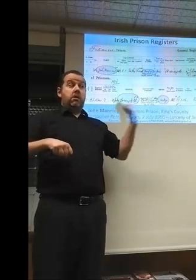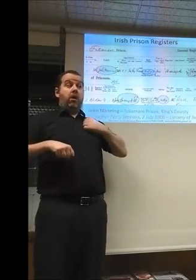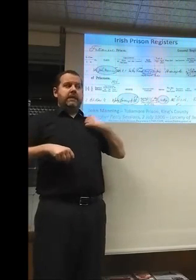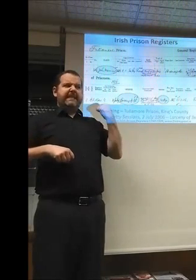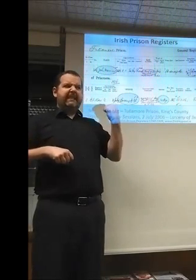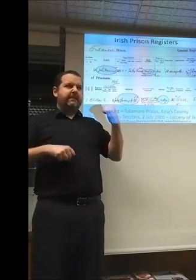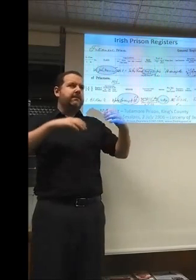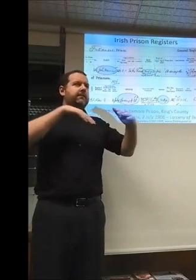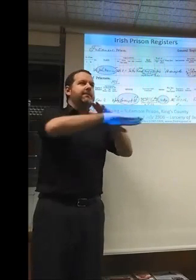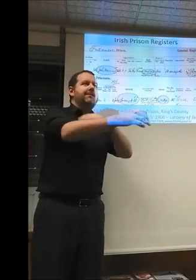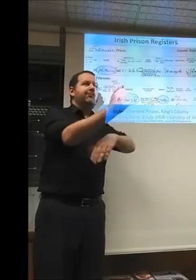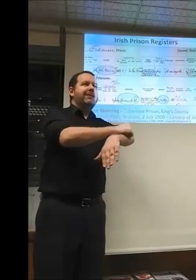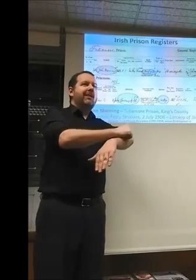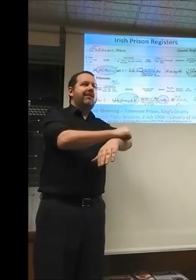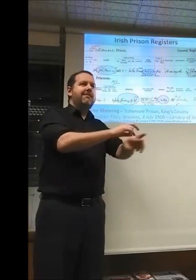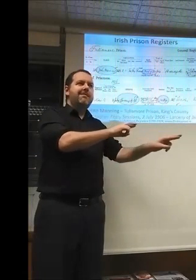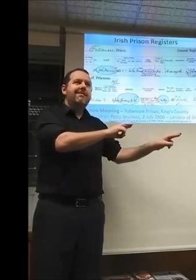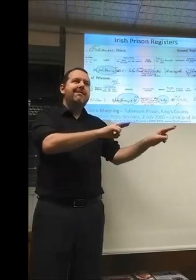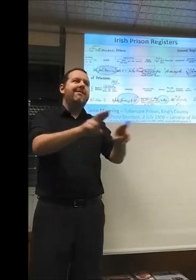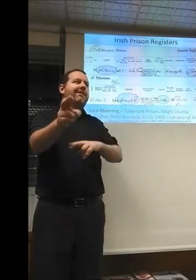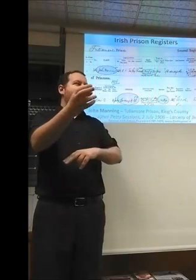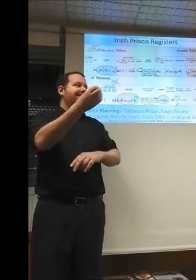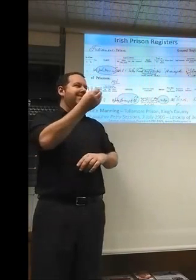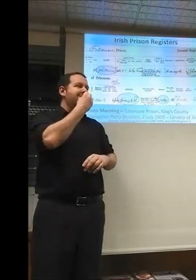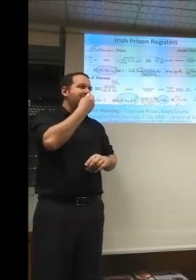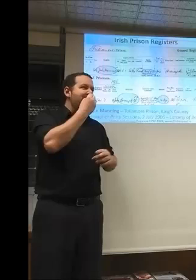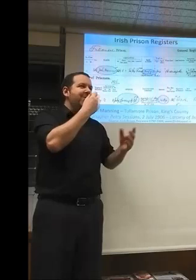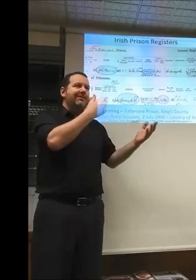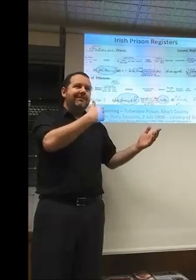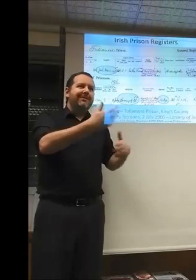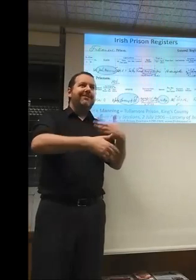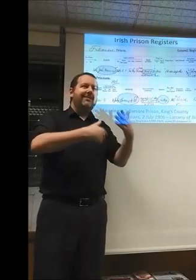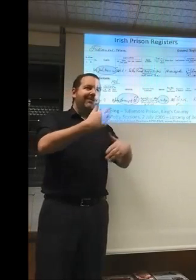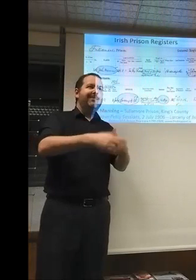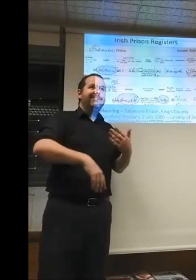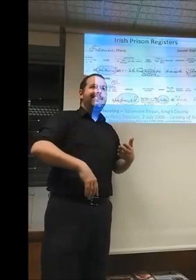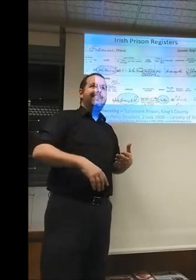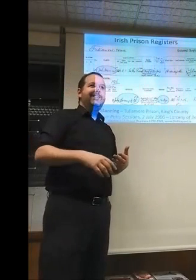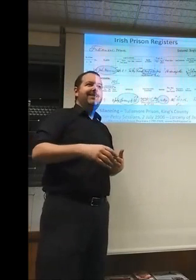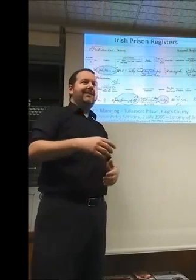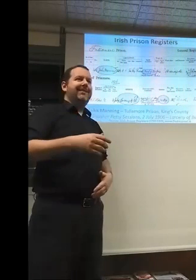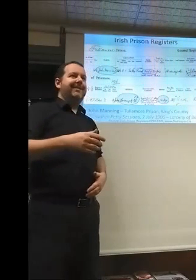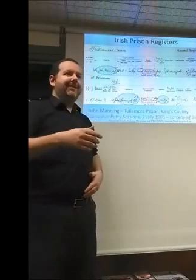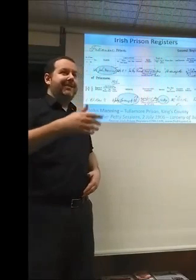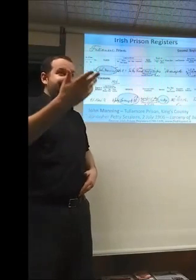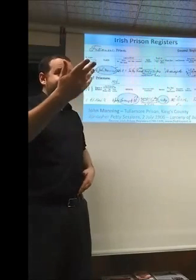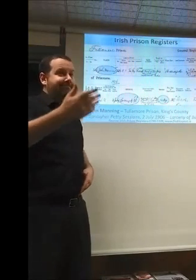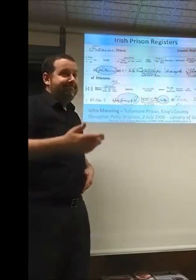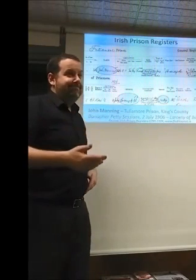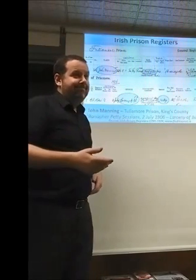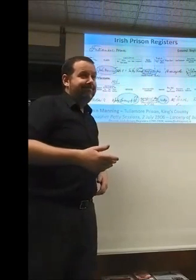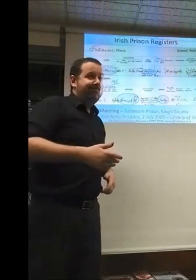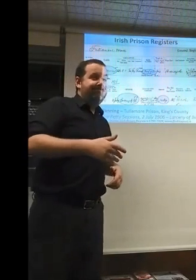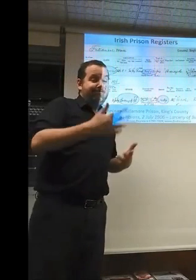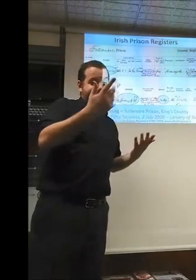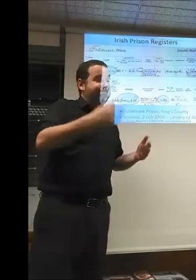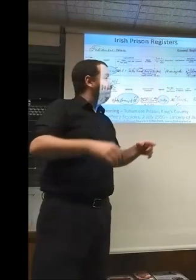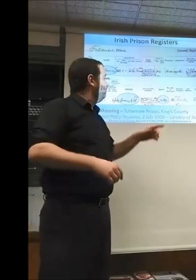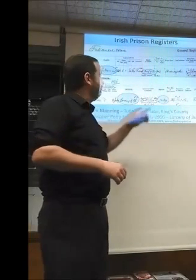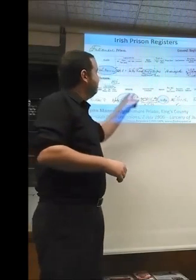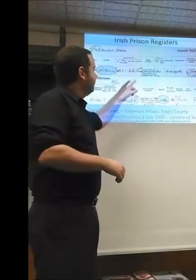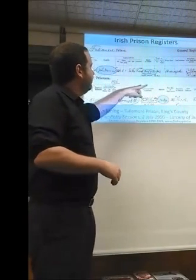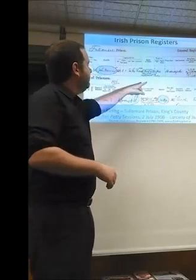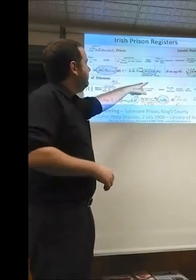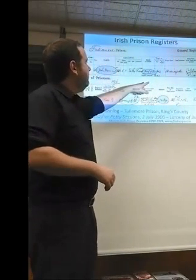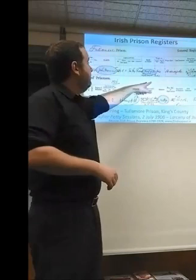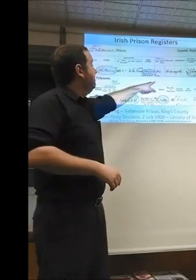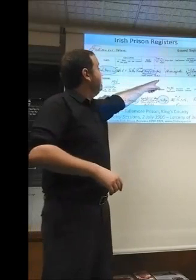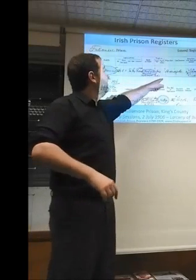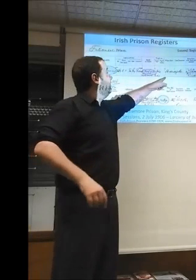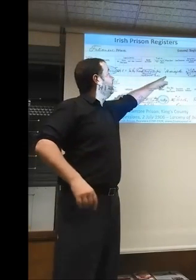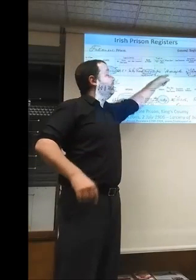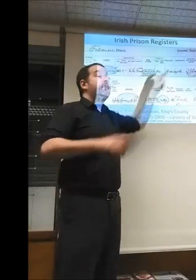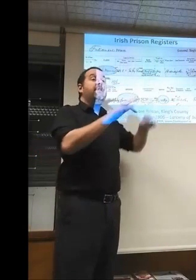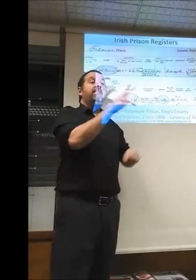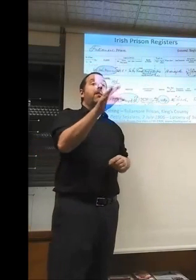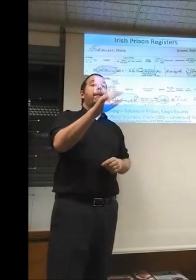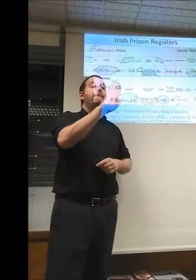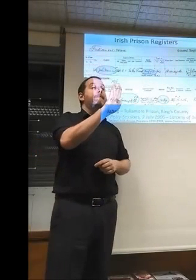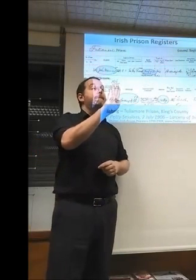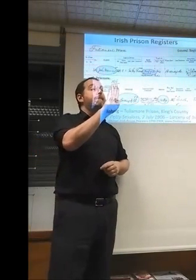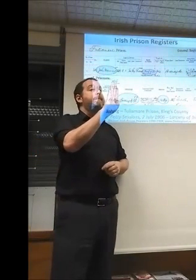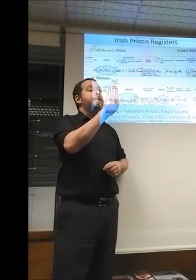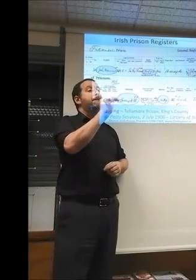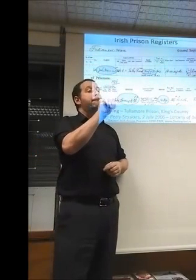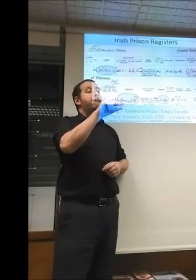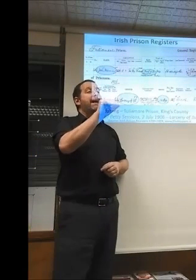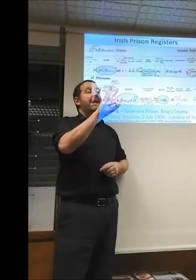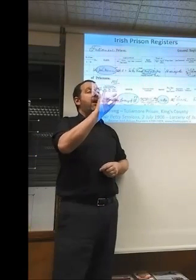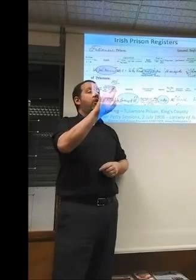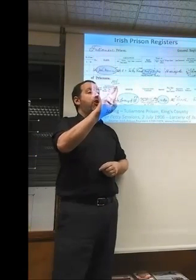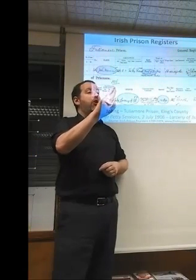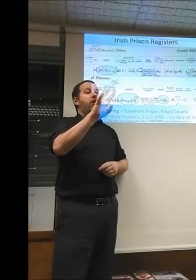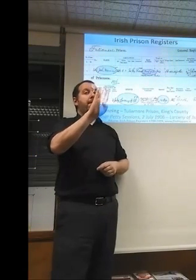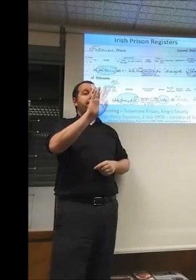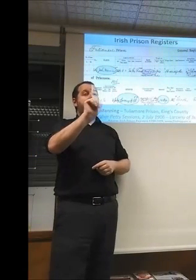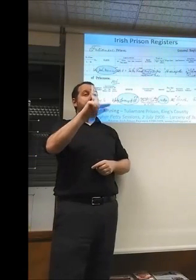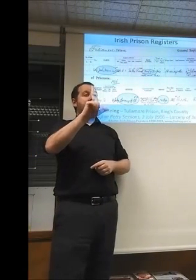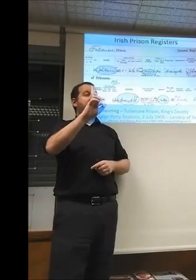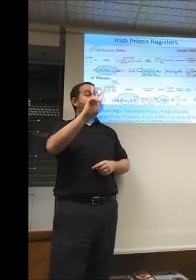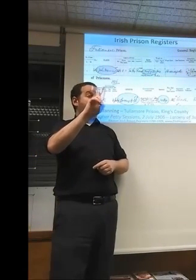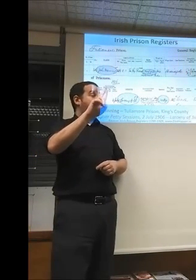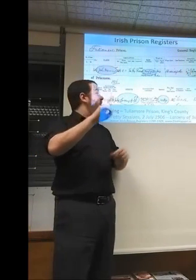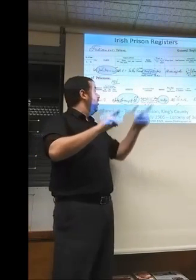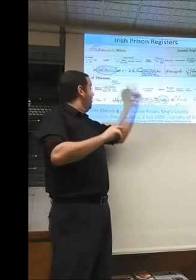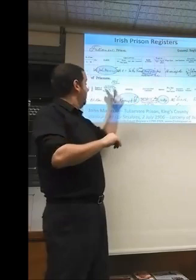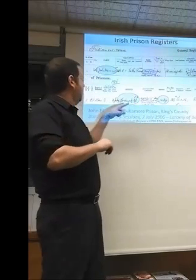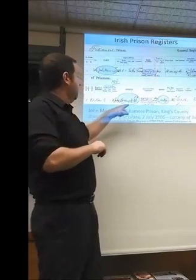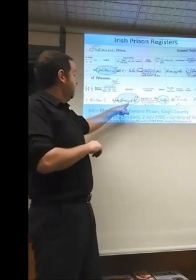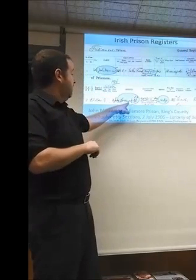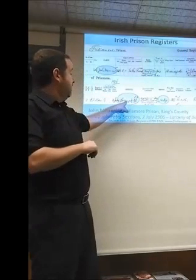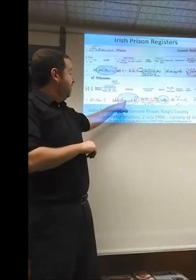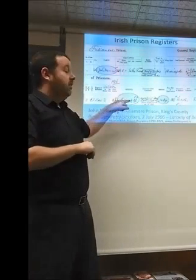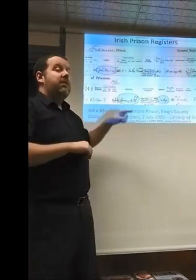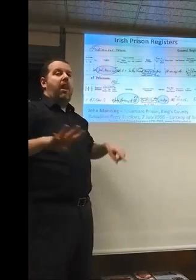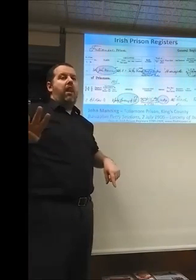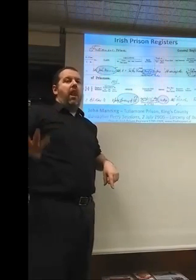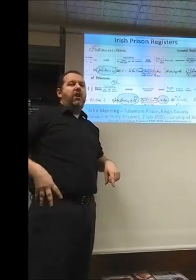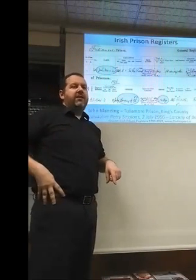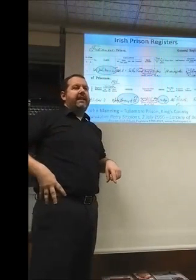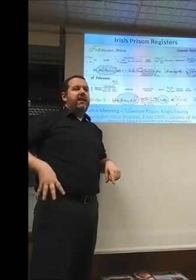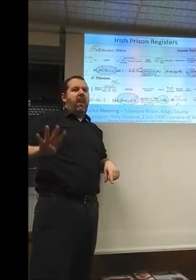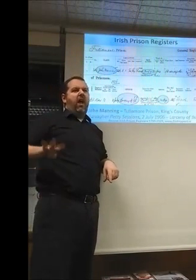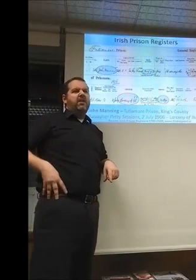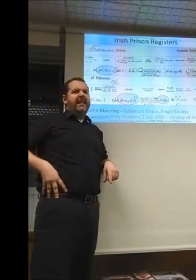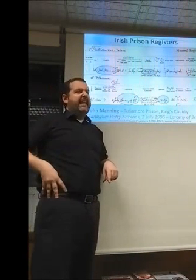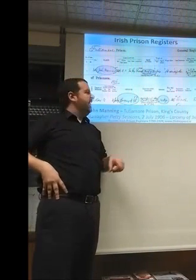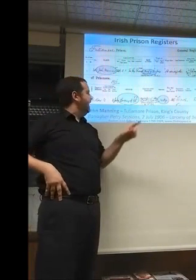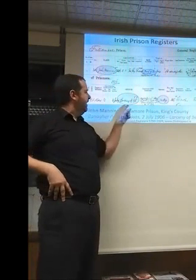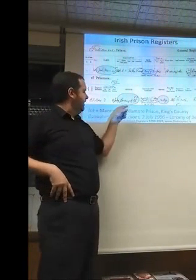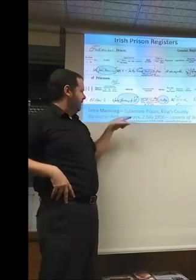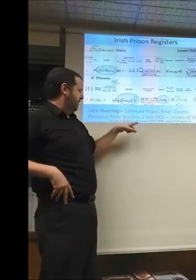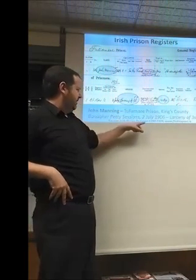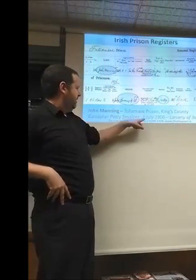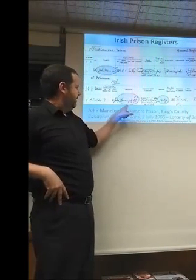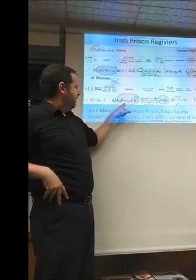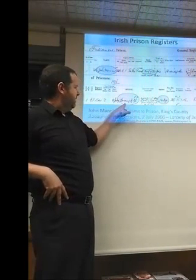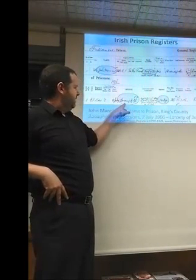sign ask “can you sign?” and then if they said yes then they were brought into the court